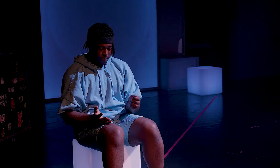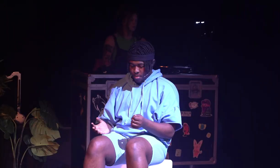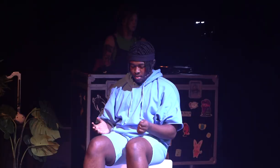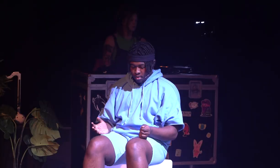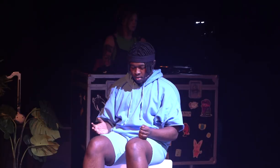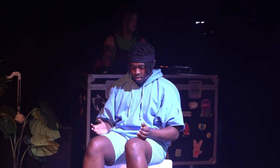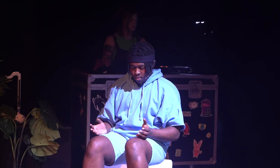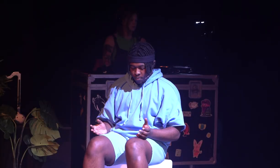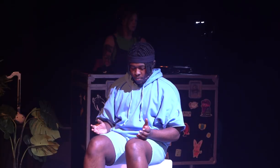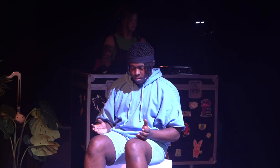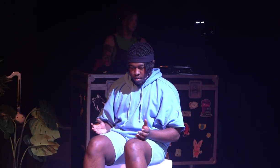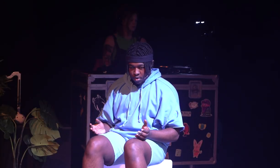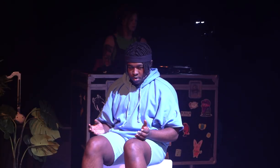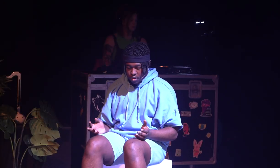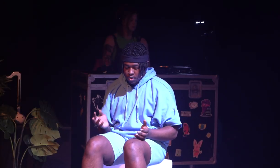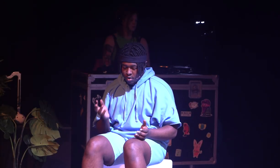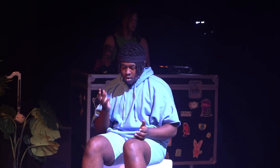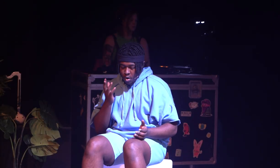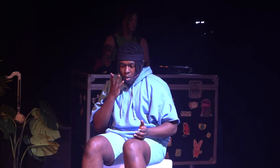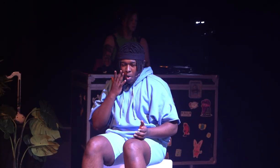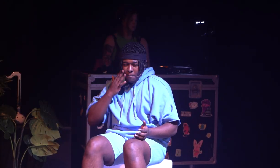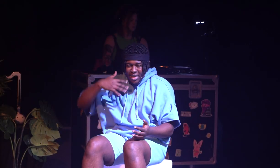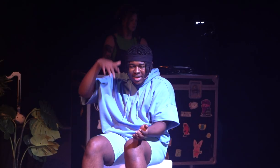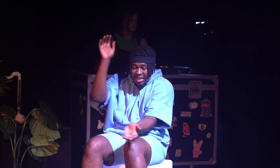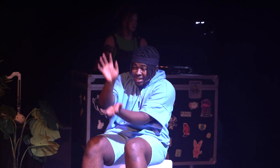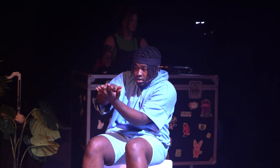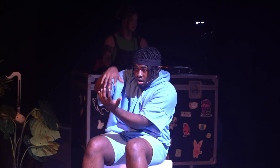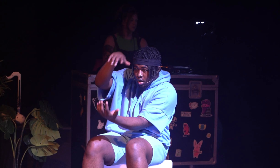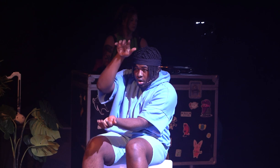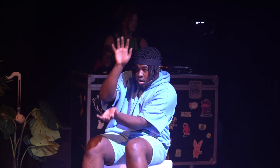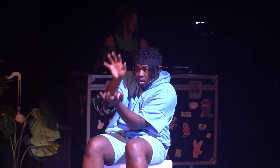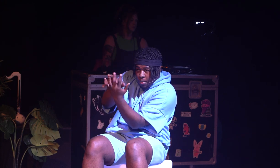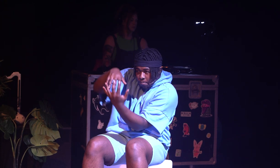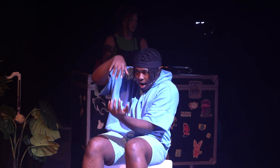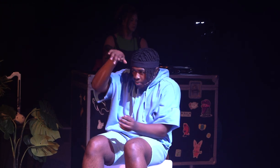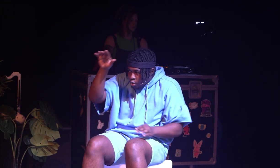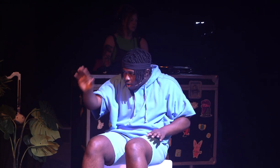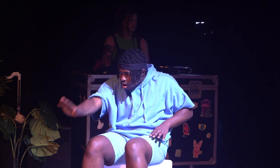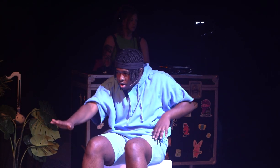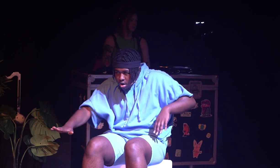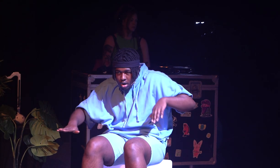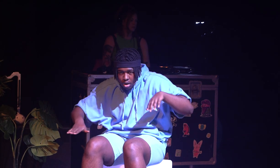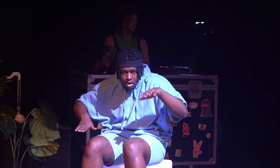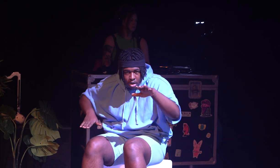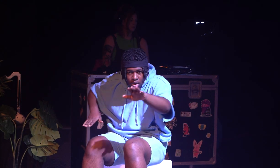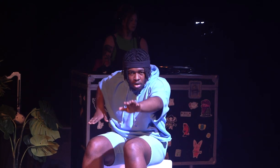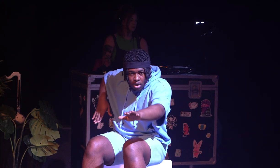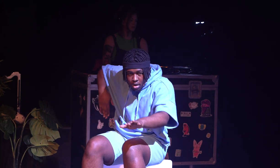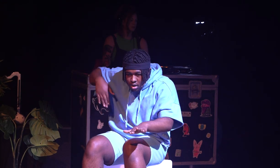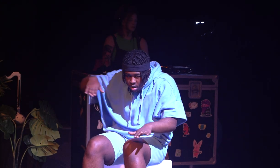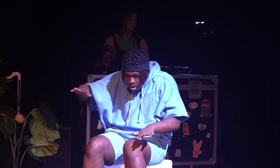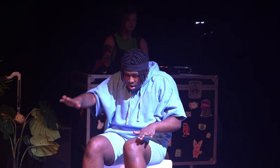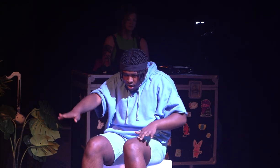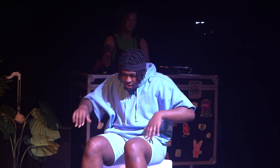When being eaten by a puma,